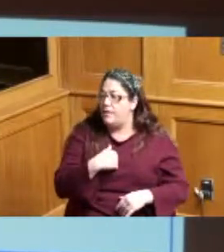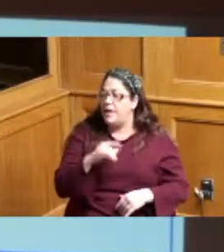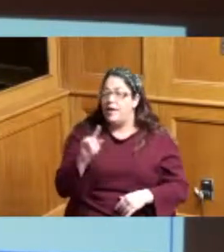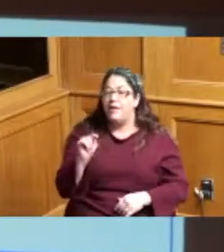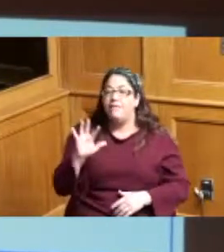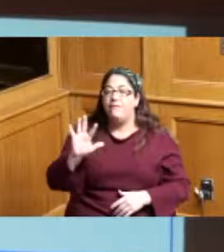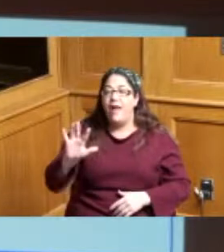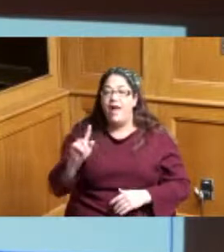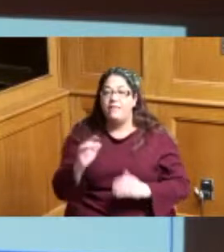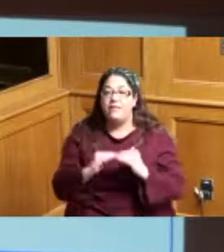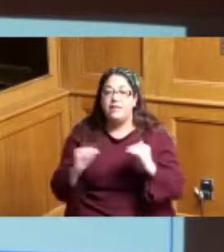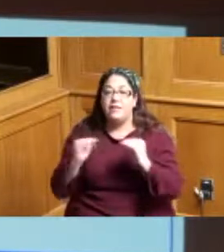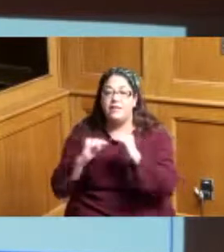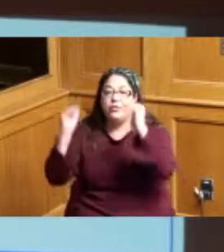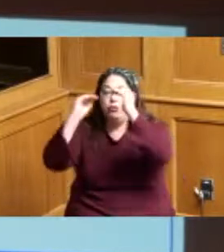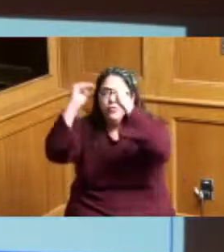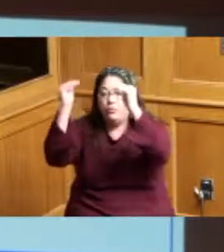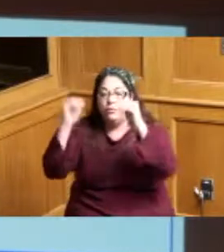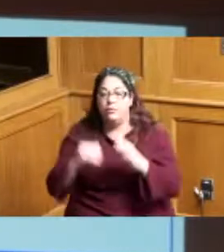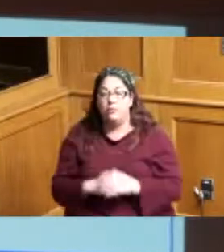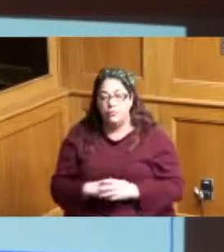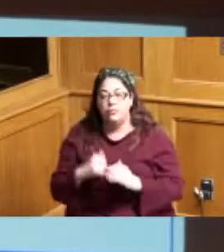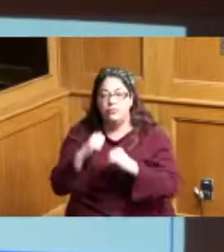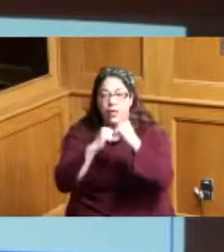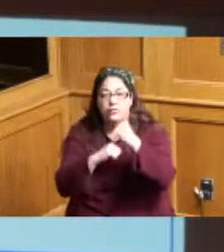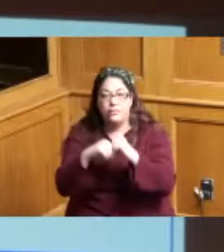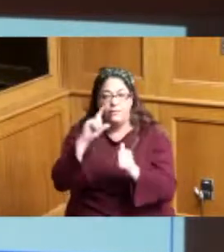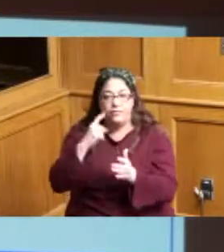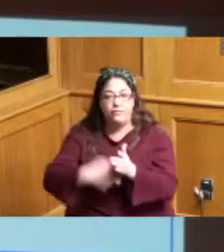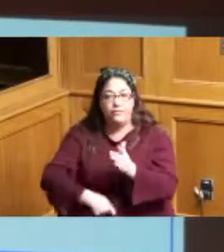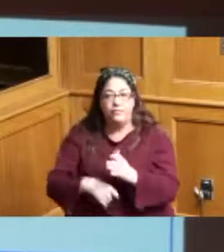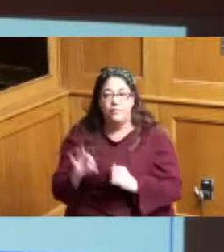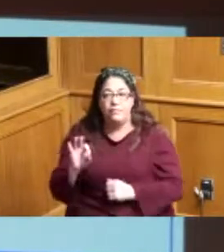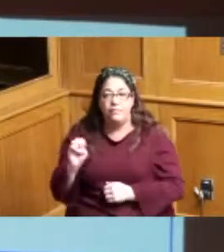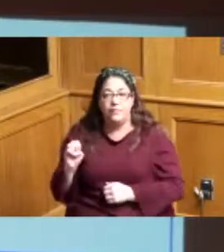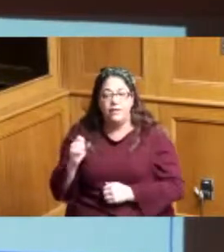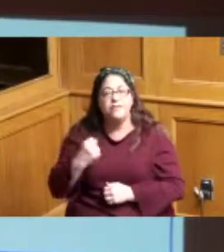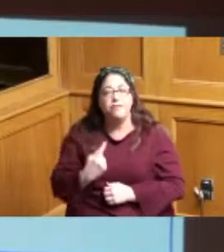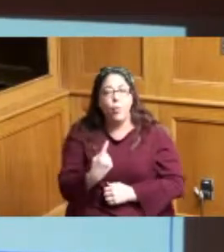show that in the next slide as to what that really means that is for the single-family residential